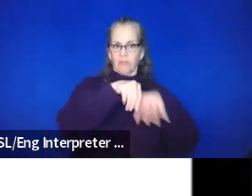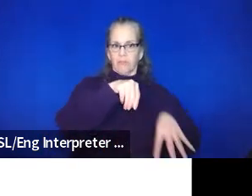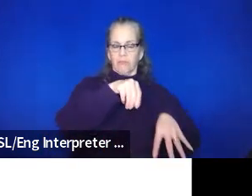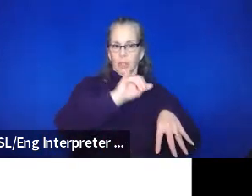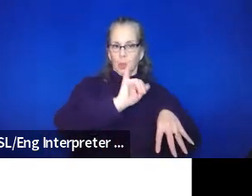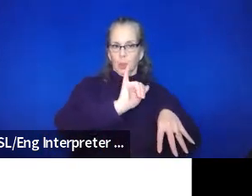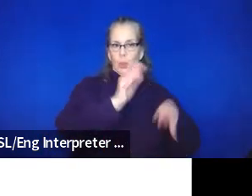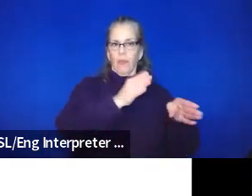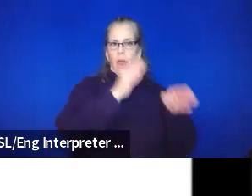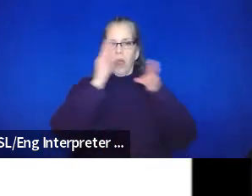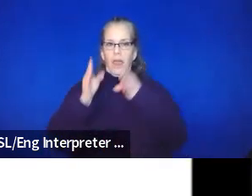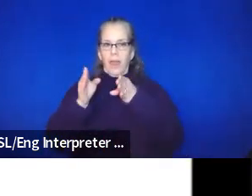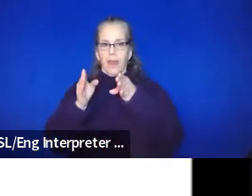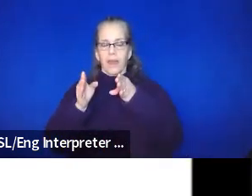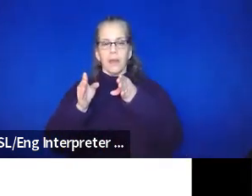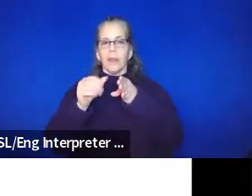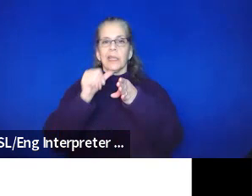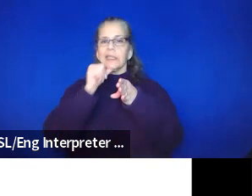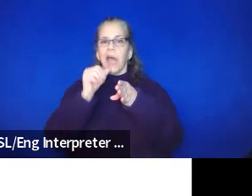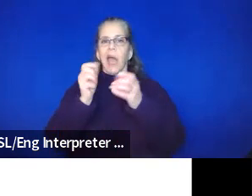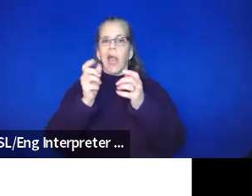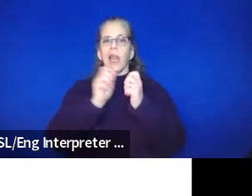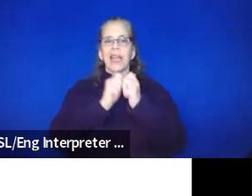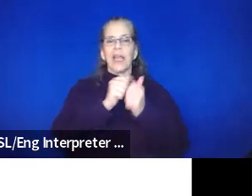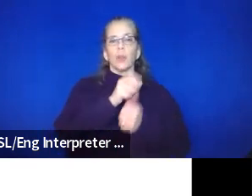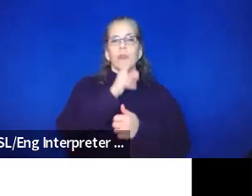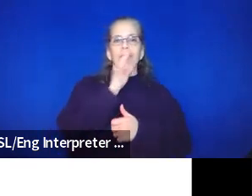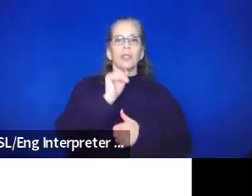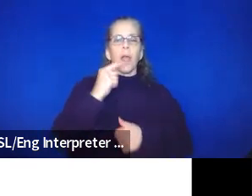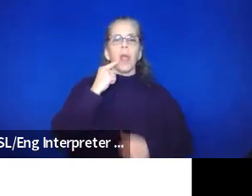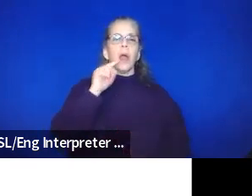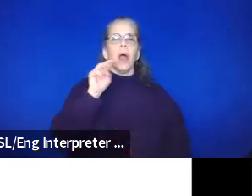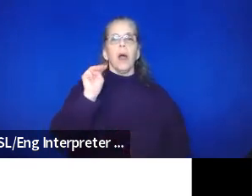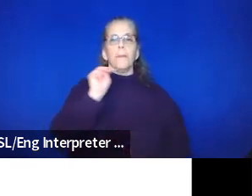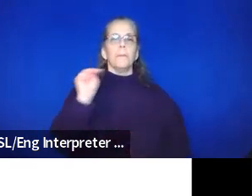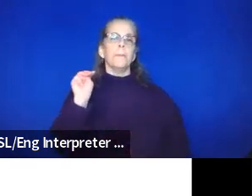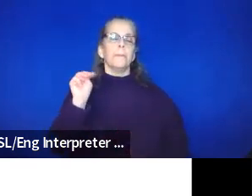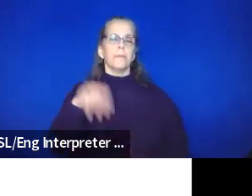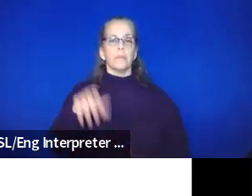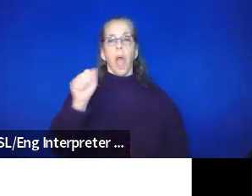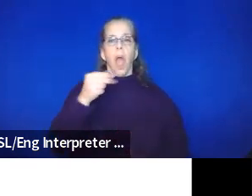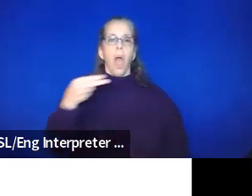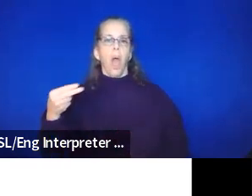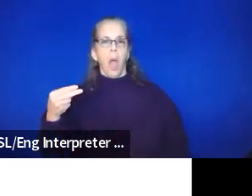And then there's non lexical speech like the oohs and ahs about speech and we have non